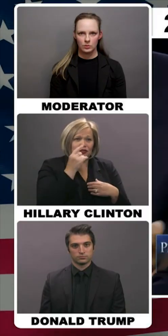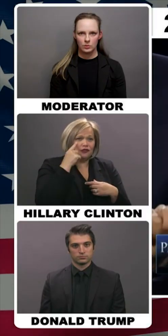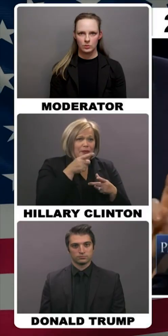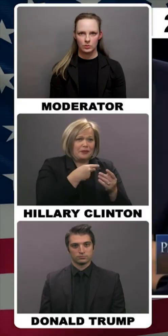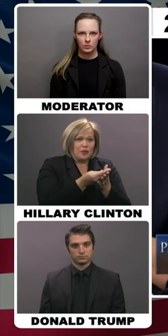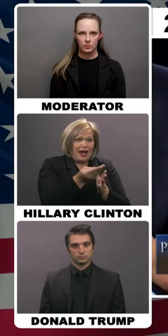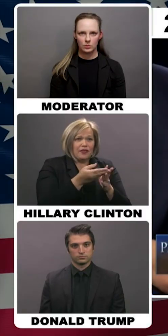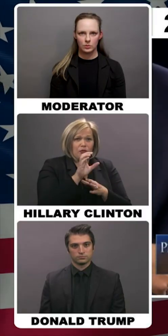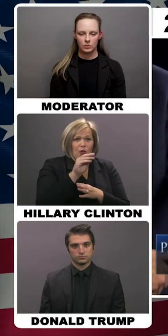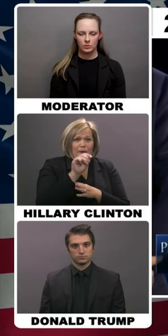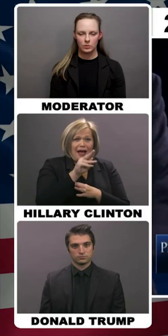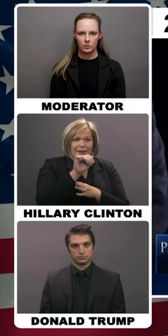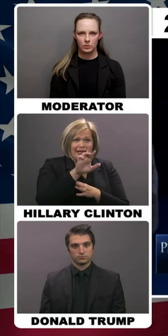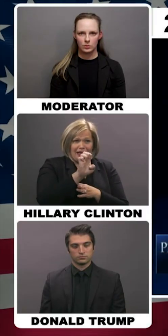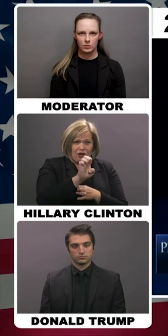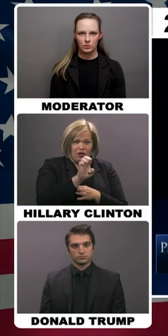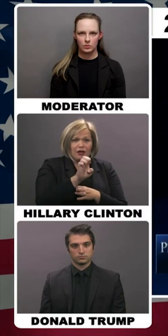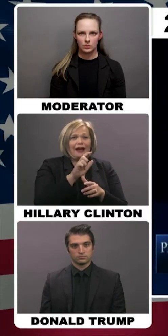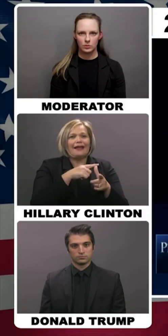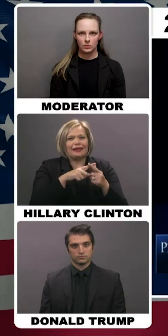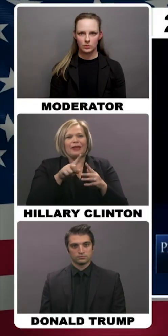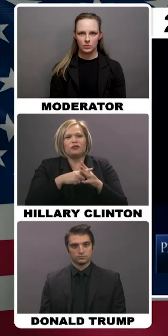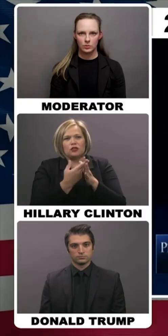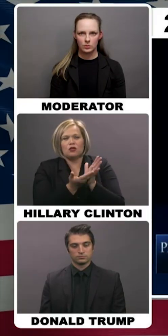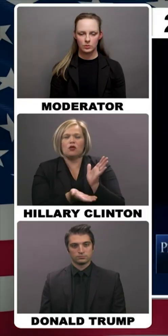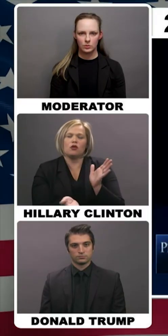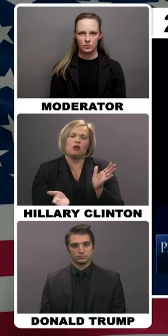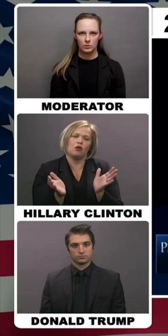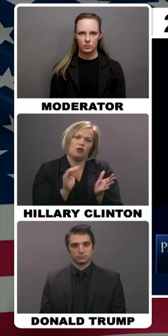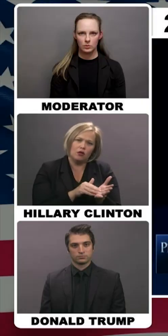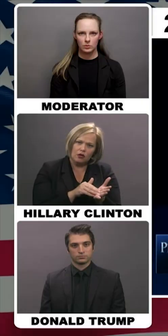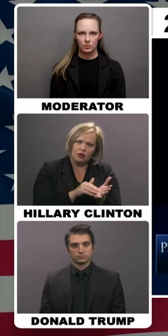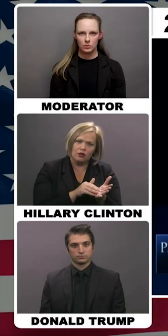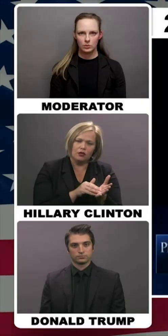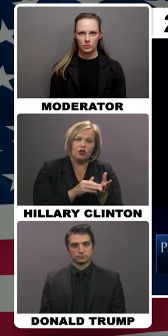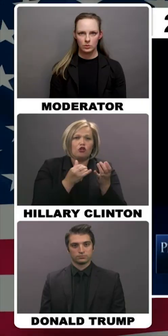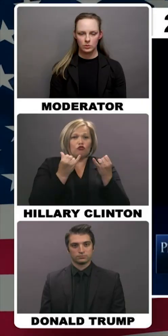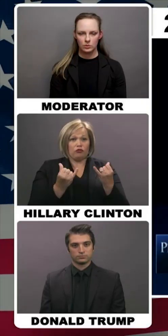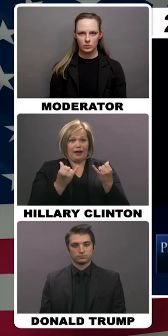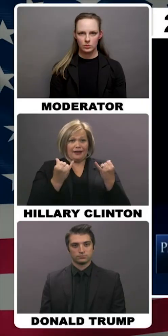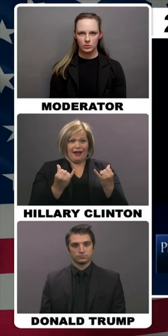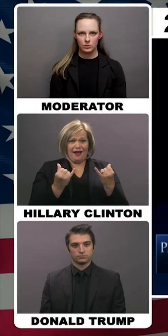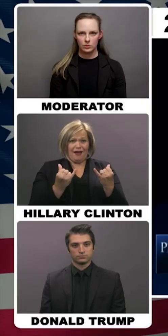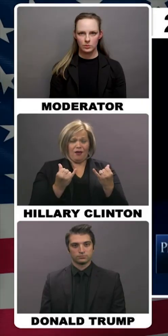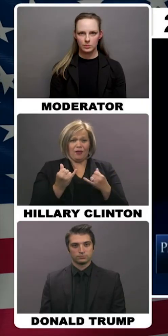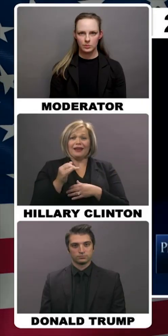And then we would have to start all over again. Right now we are at 90% health insurance coverage.